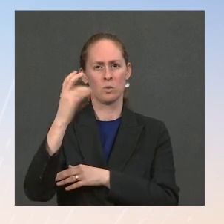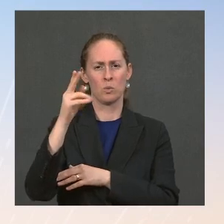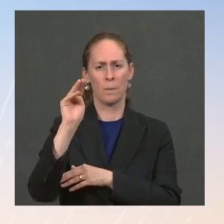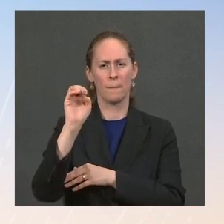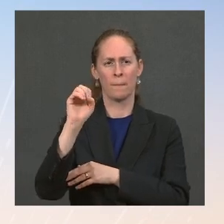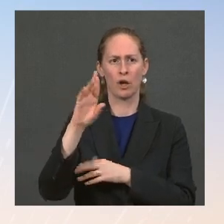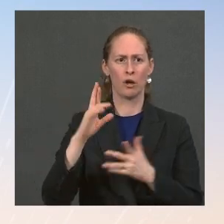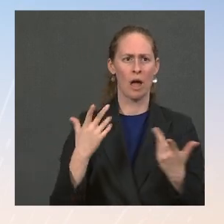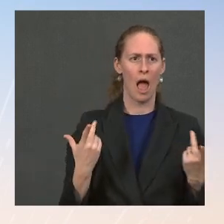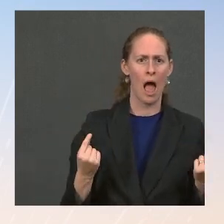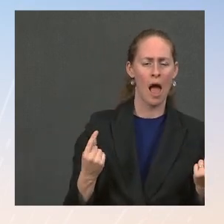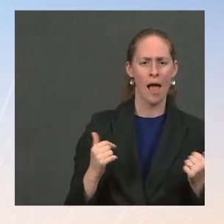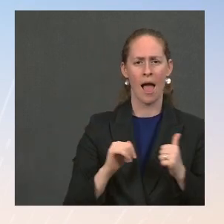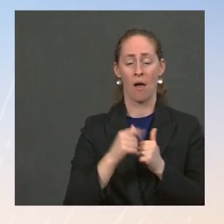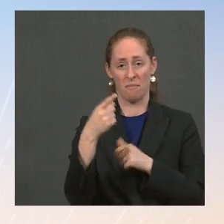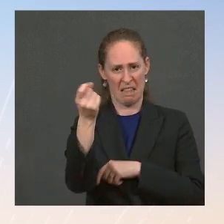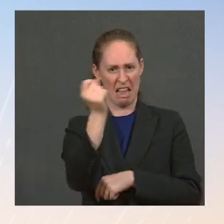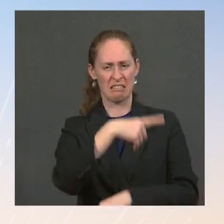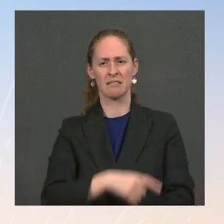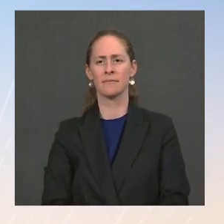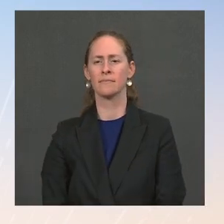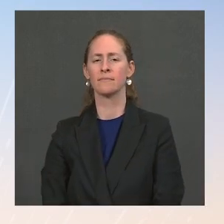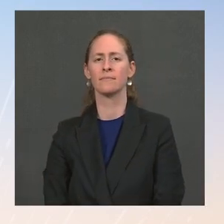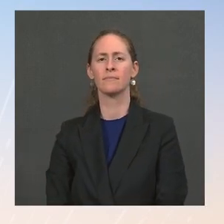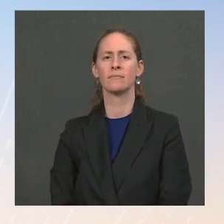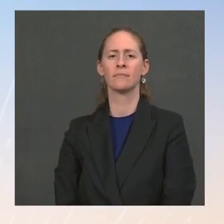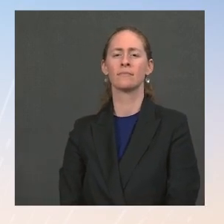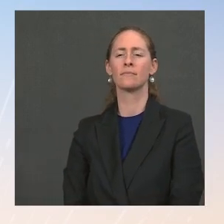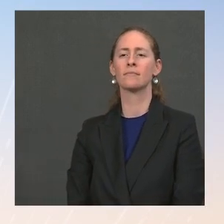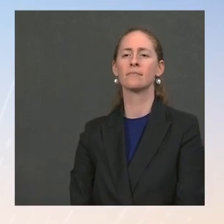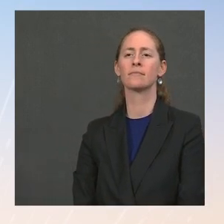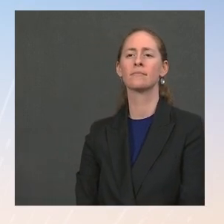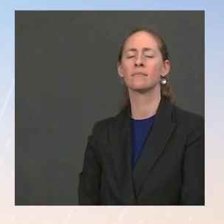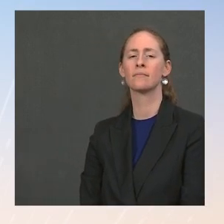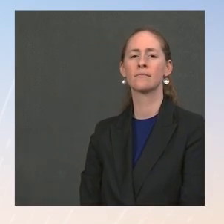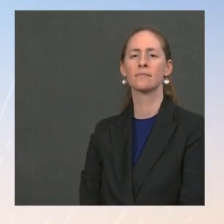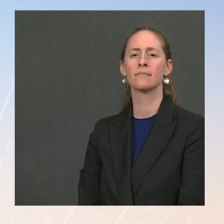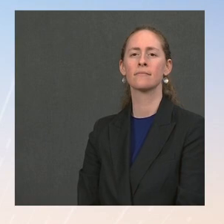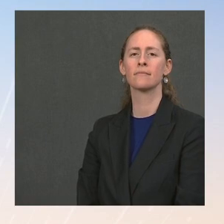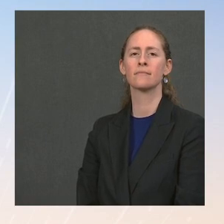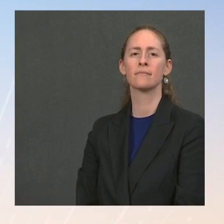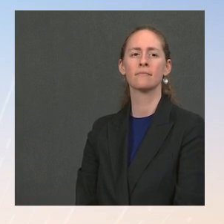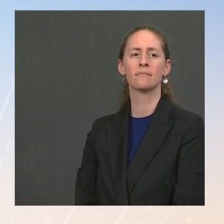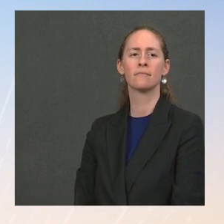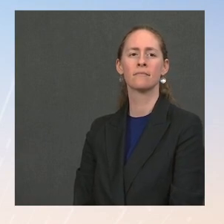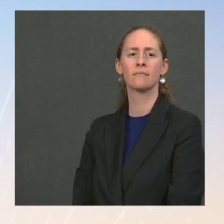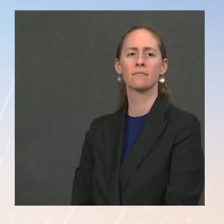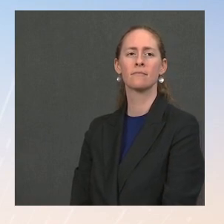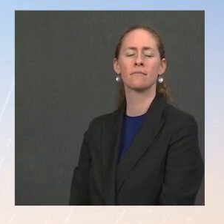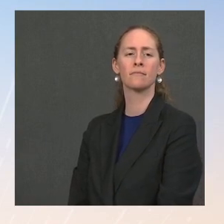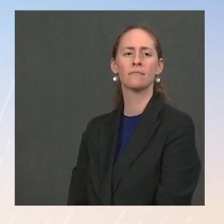The Press: Many activists see it as though -- see reconciliation as one of the last opportunities to get immigration reform passed.